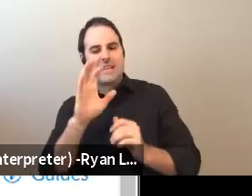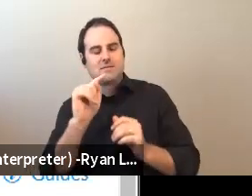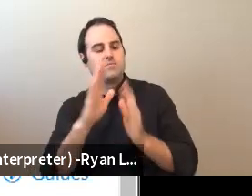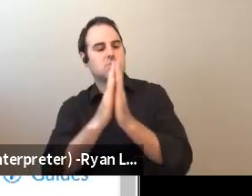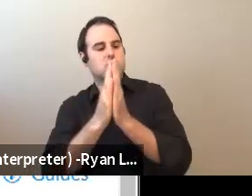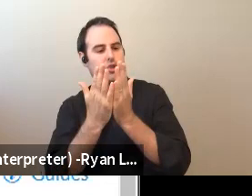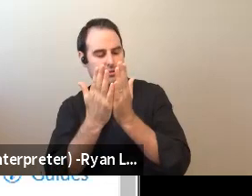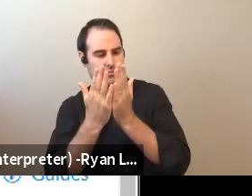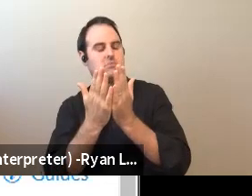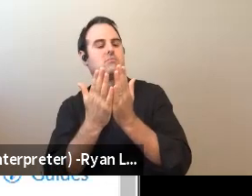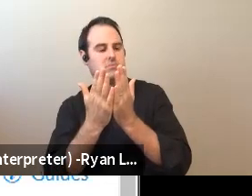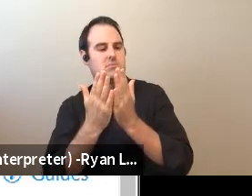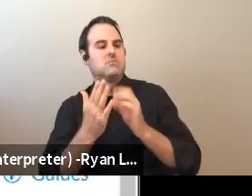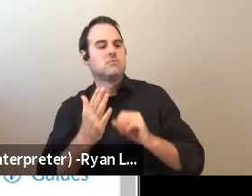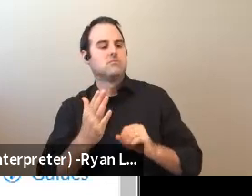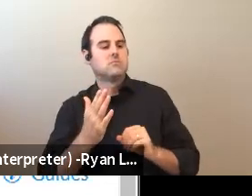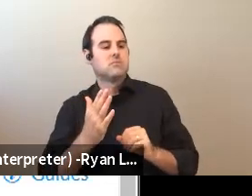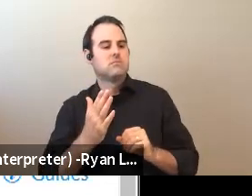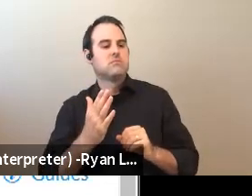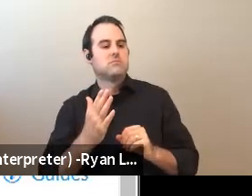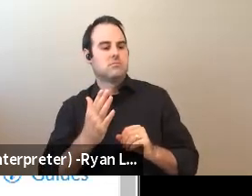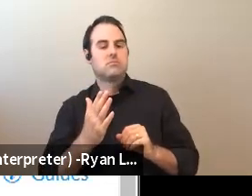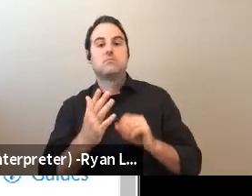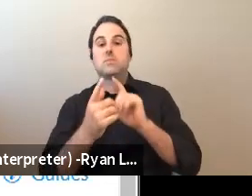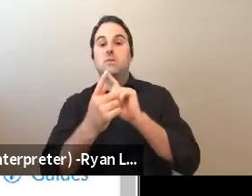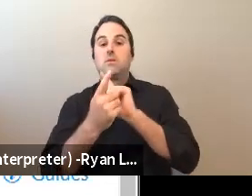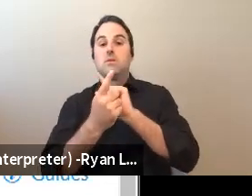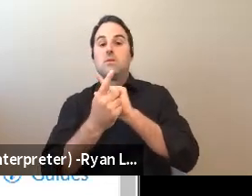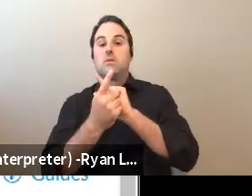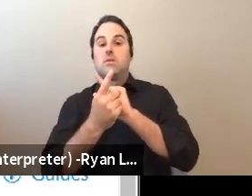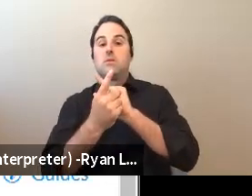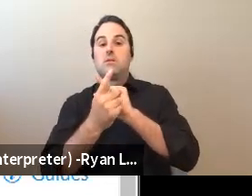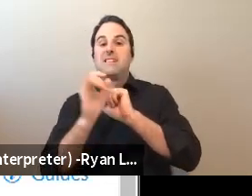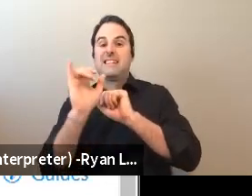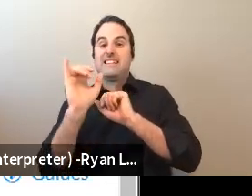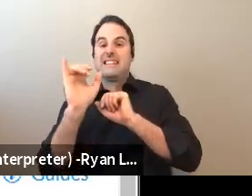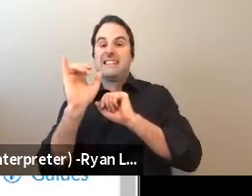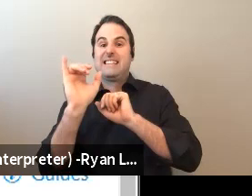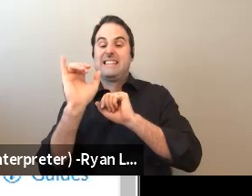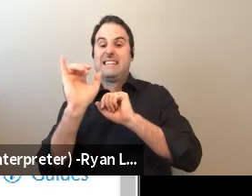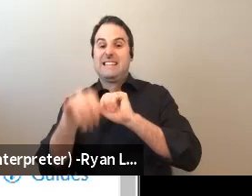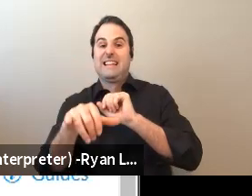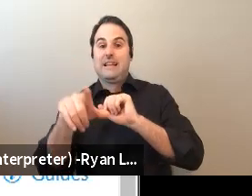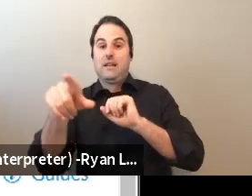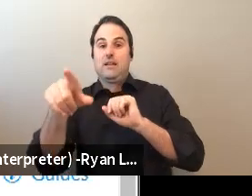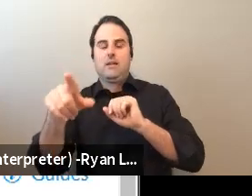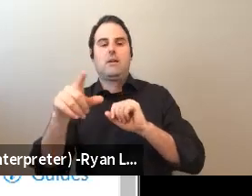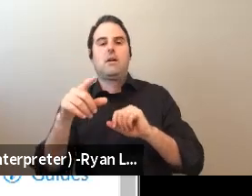Maria Coronel: Fresno State said no we're not going to approve this course is a prerequisite or or to give you credit for that course here. Yeah.